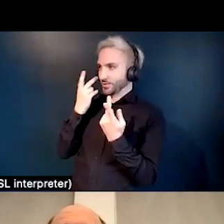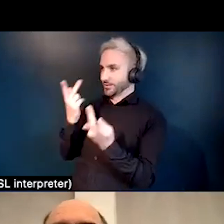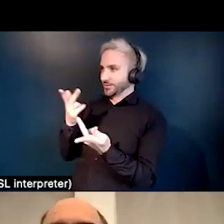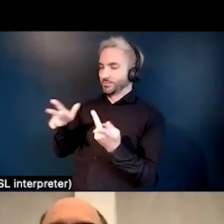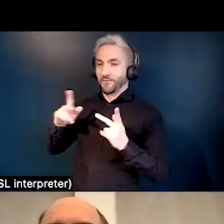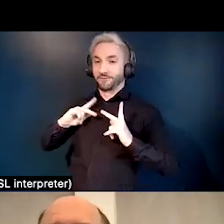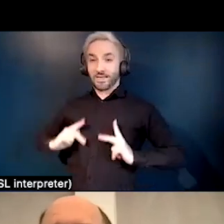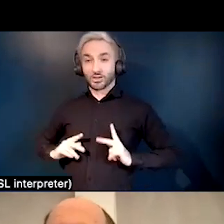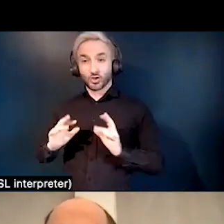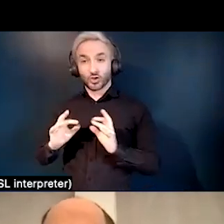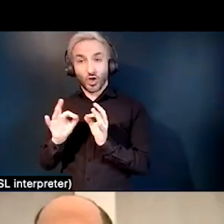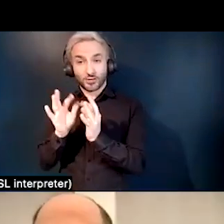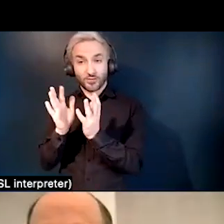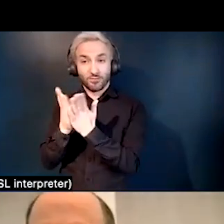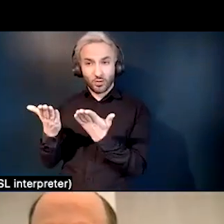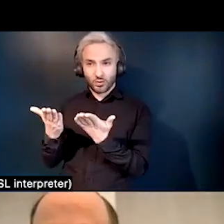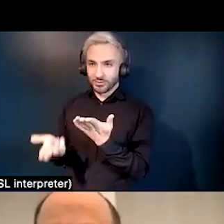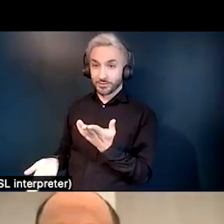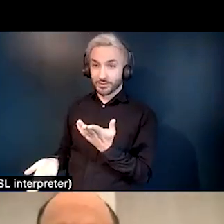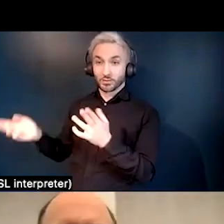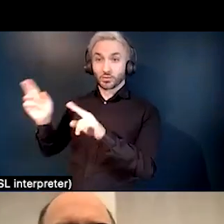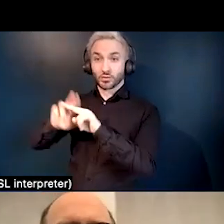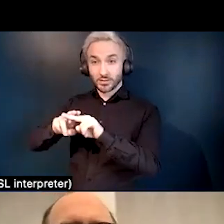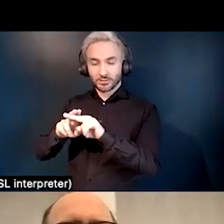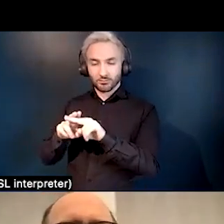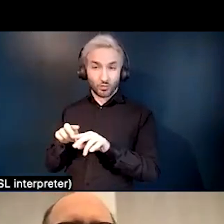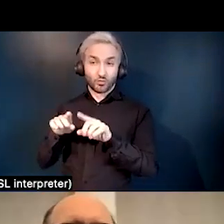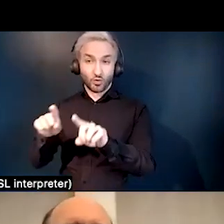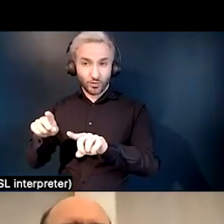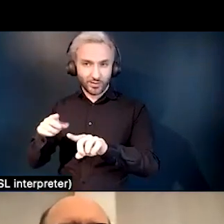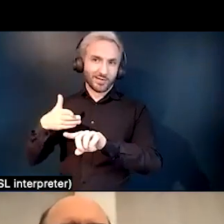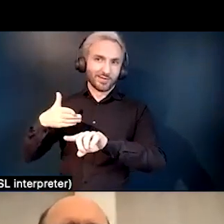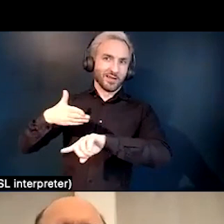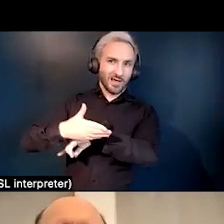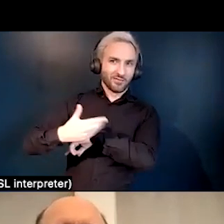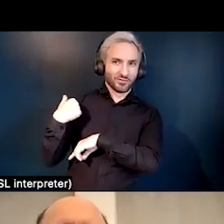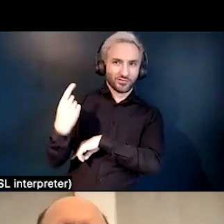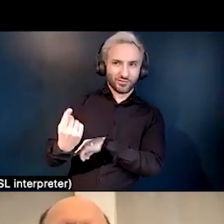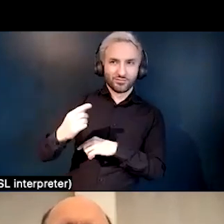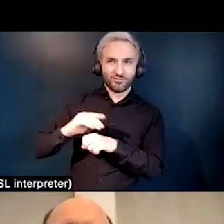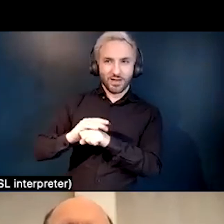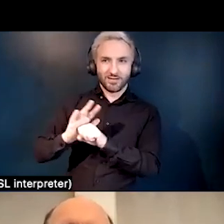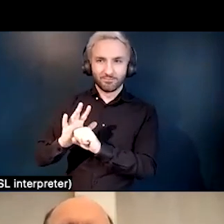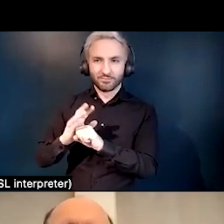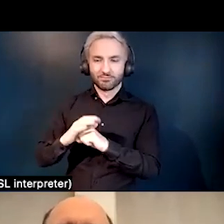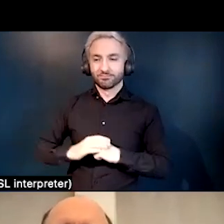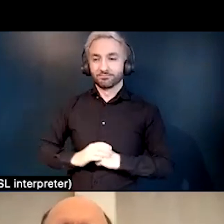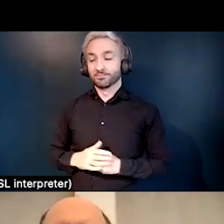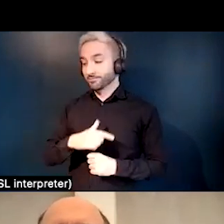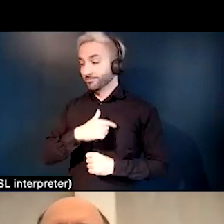increased both during and after the pandemic, that managing the cost of effectively book